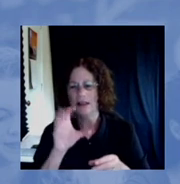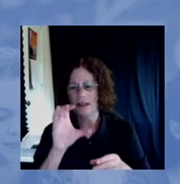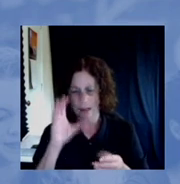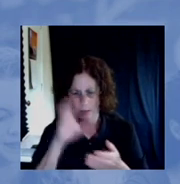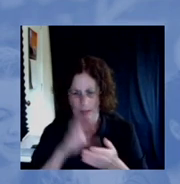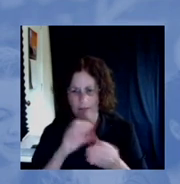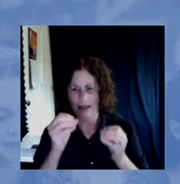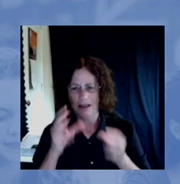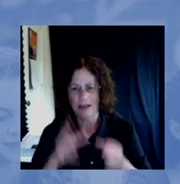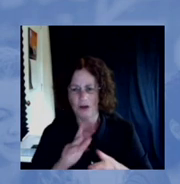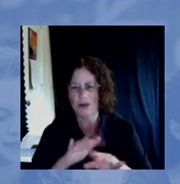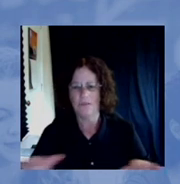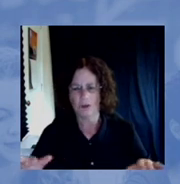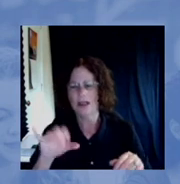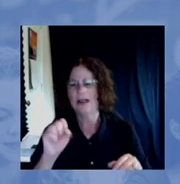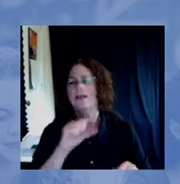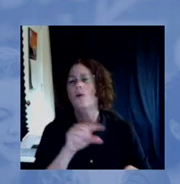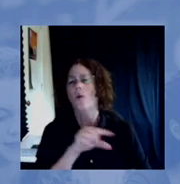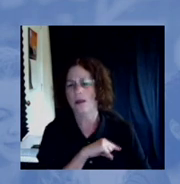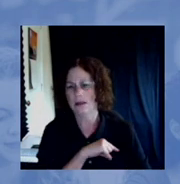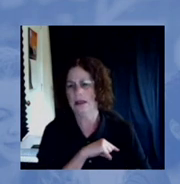QUALITY. IF WE WANT TO HAVE EFFECTIVE TEACHERS IN OUR